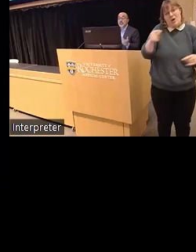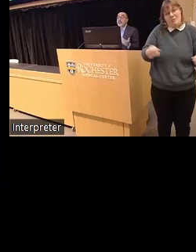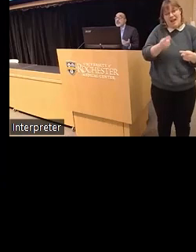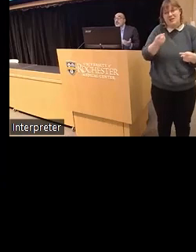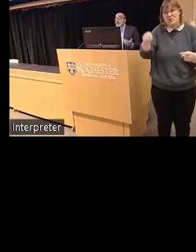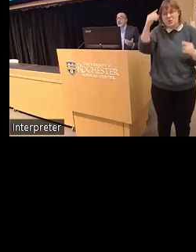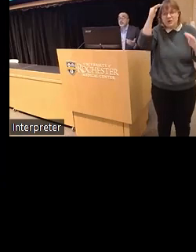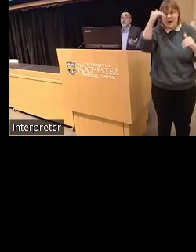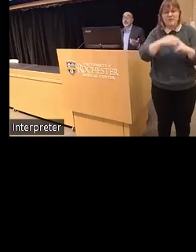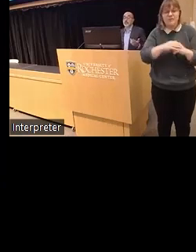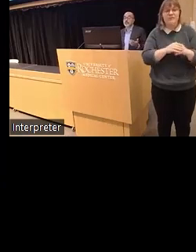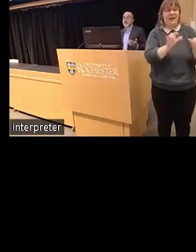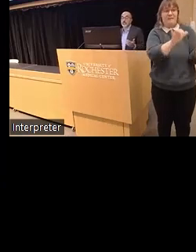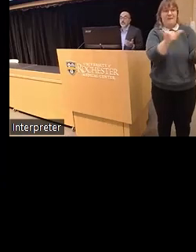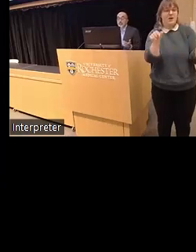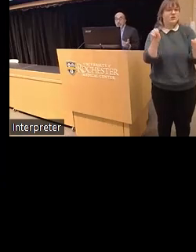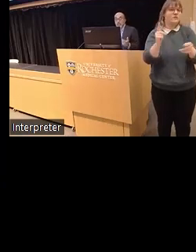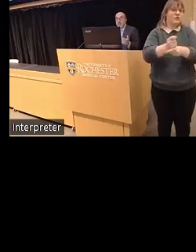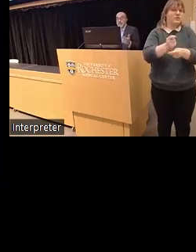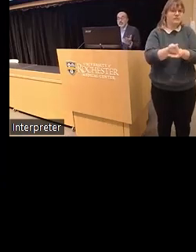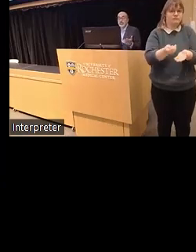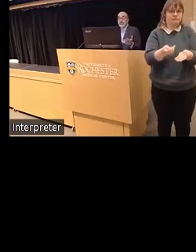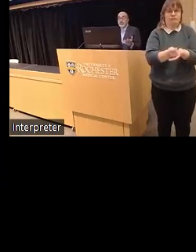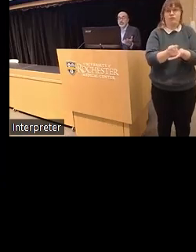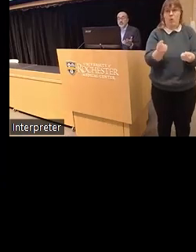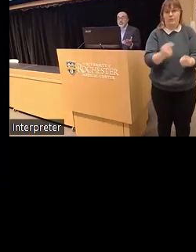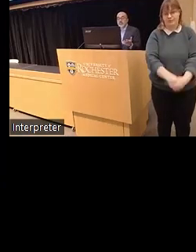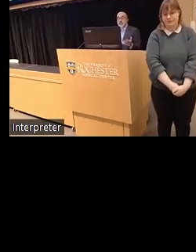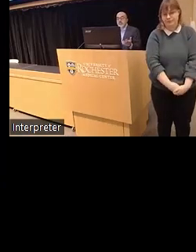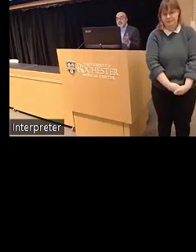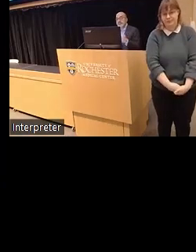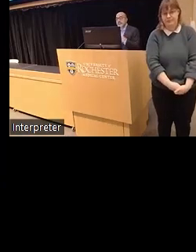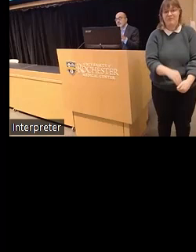at patterns of treatment so this is um a curated dat set is 1400 people and this is from three or